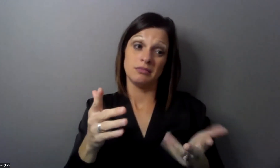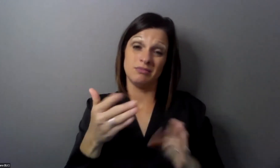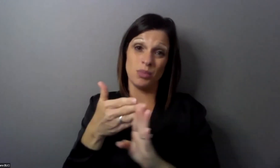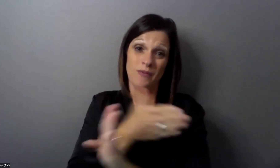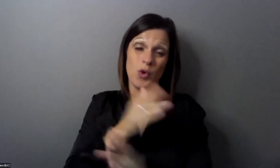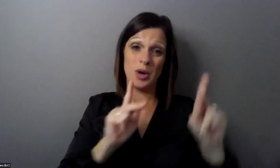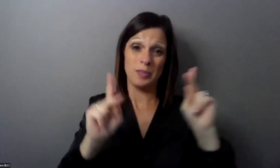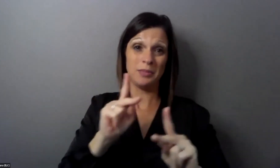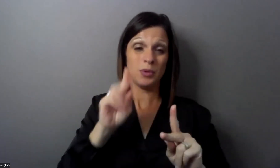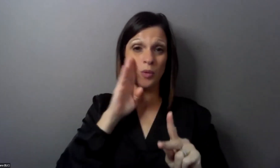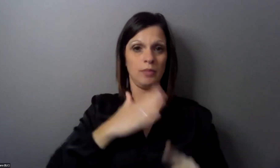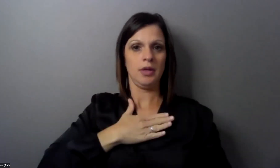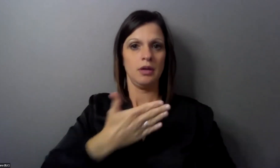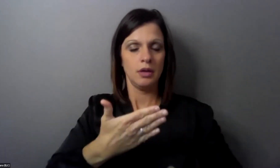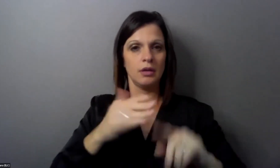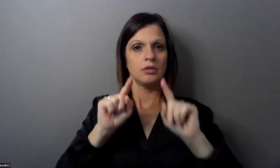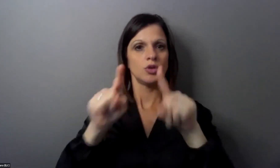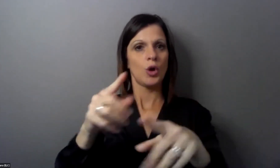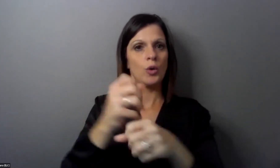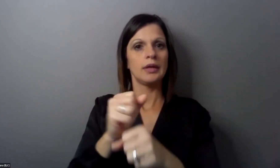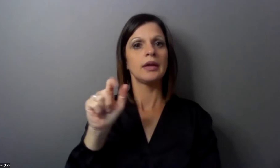We have to decrease the stigma so we can welcome them back